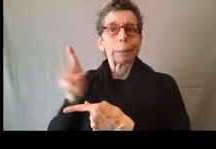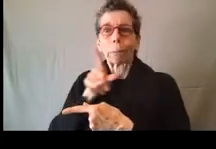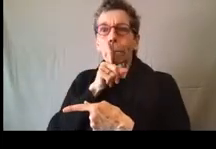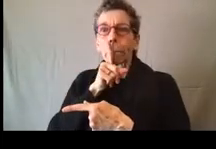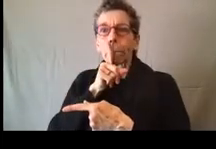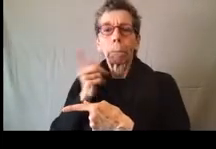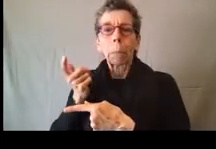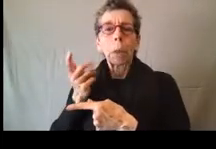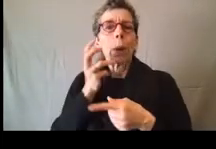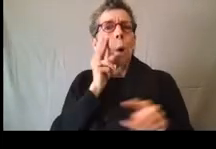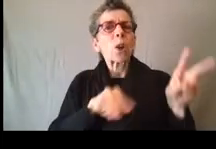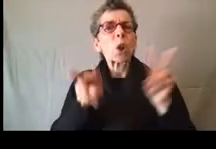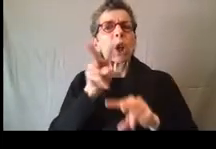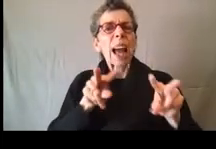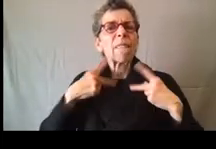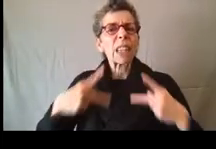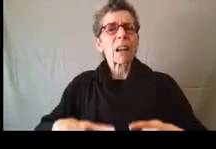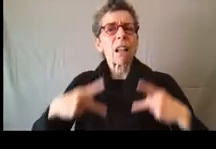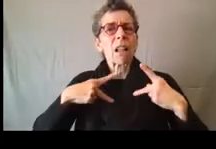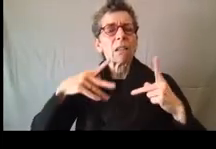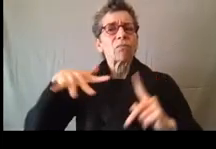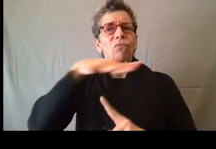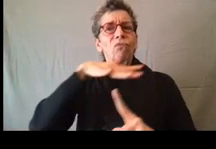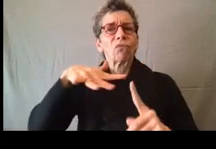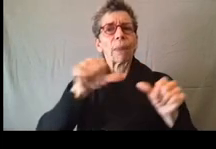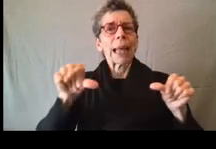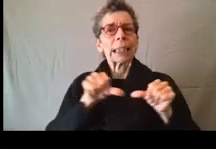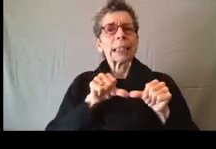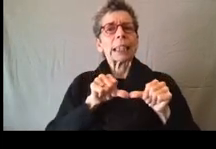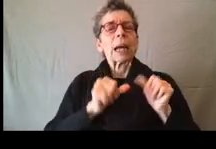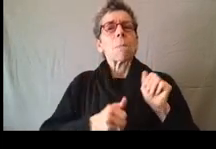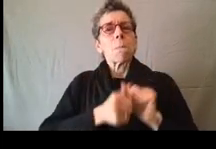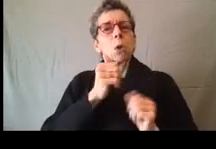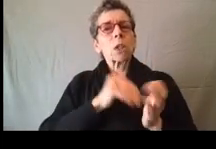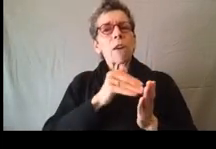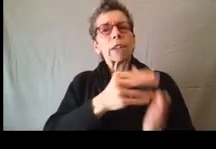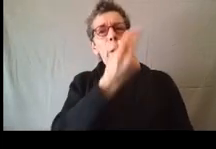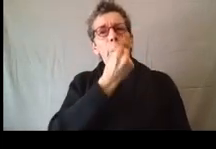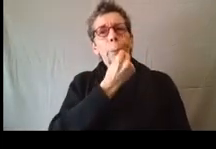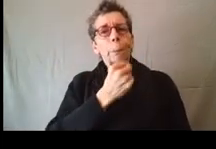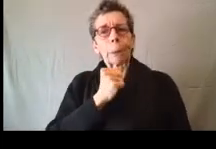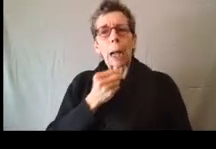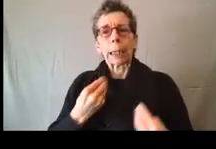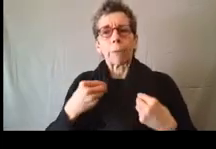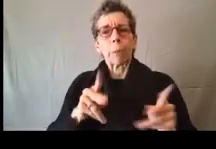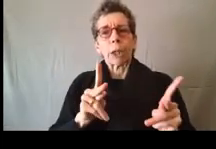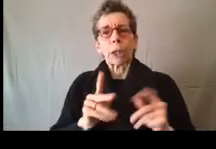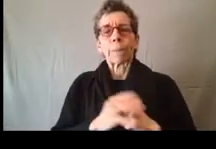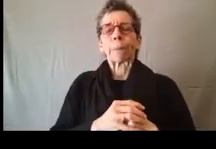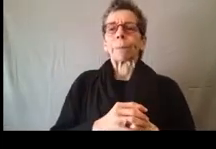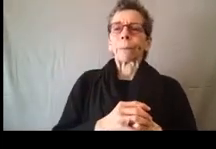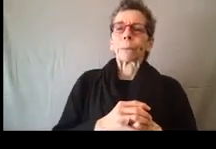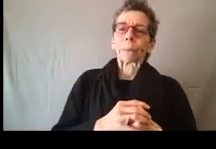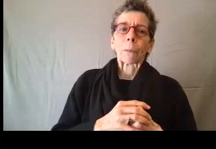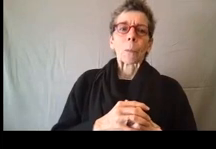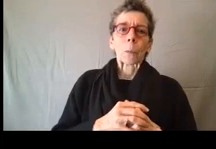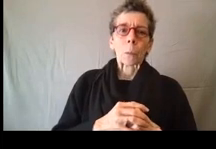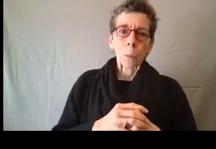environment. But we most often did not receive that permission. For this reason, and as I